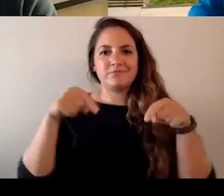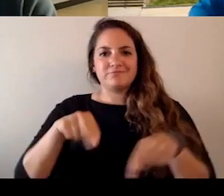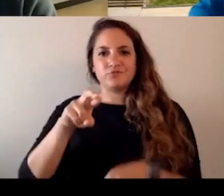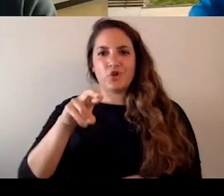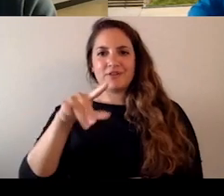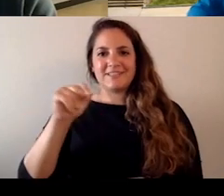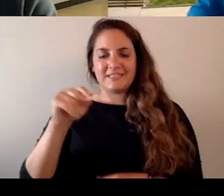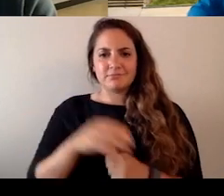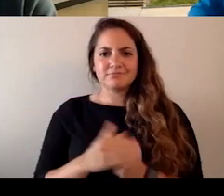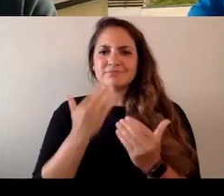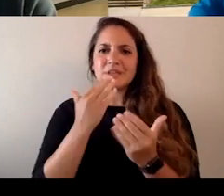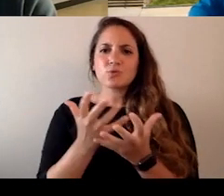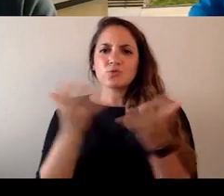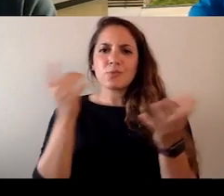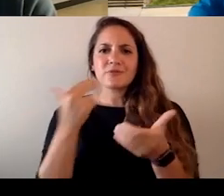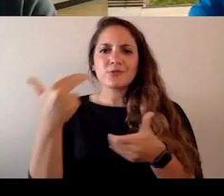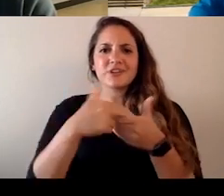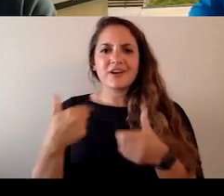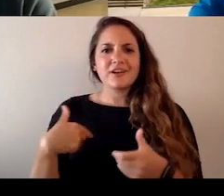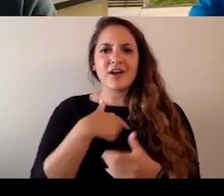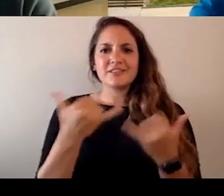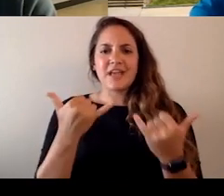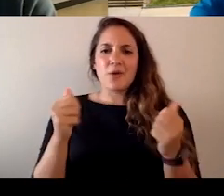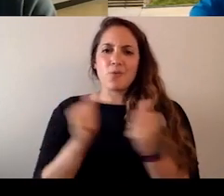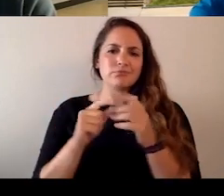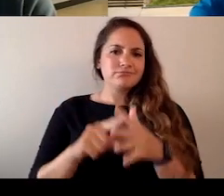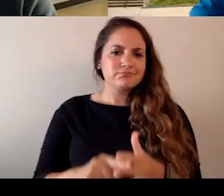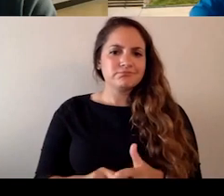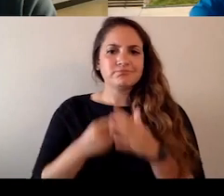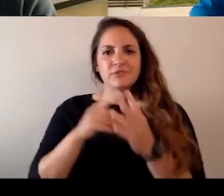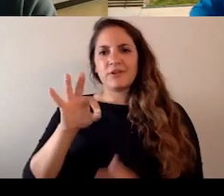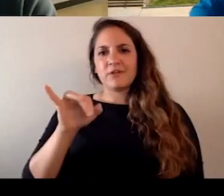Thank you very much for joining us today in our inaugural Fireside Chat series.